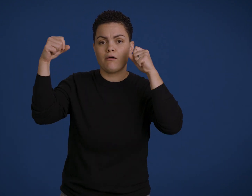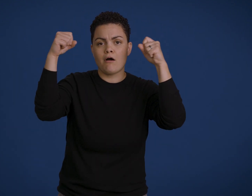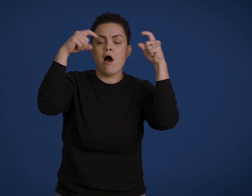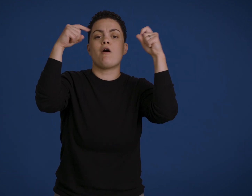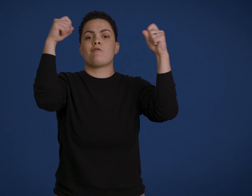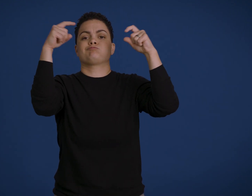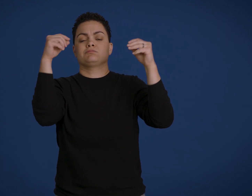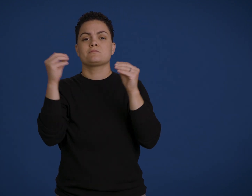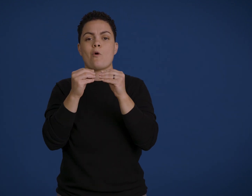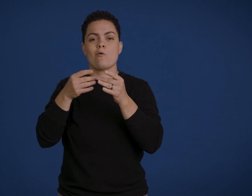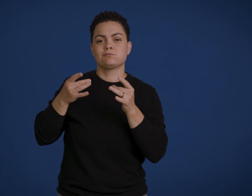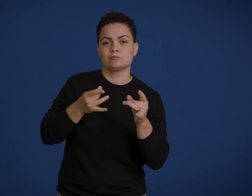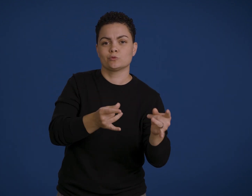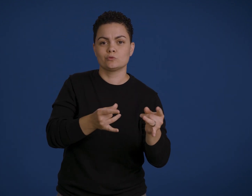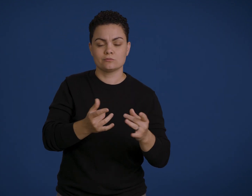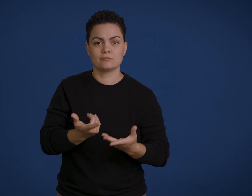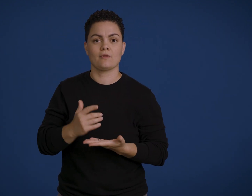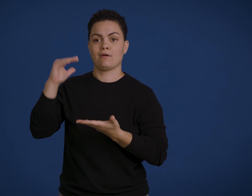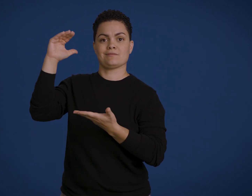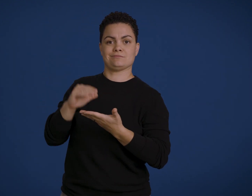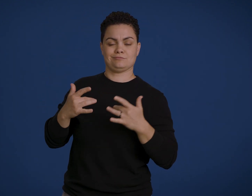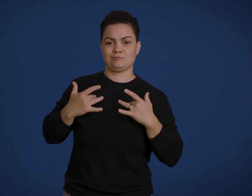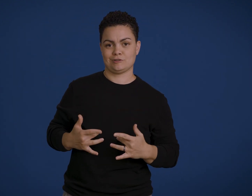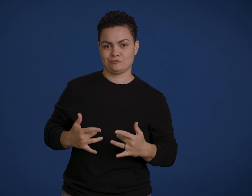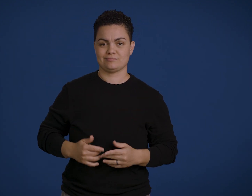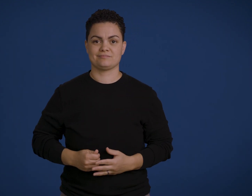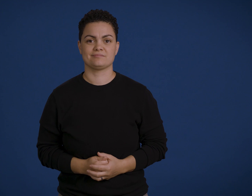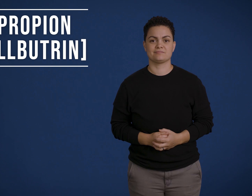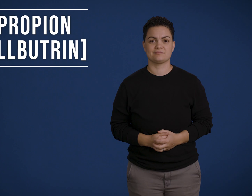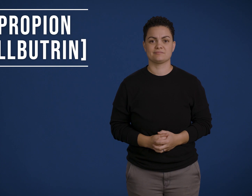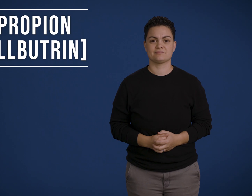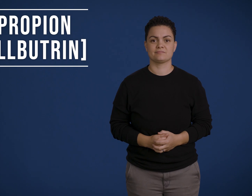of various neurotransmitters in the brain, and reduce depression.